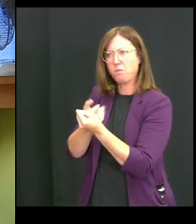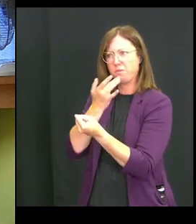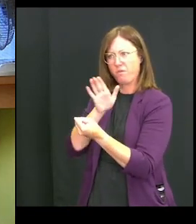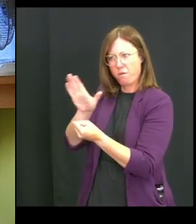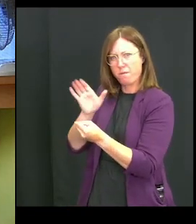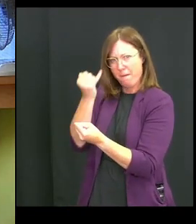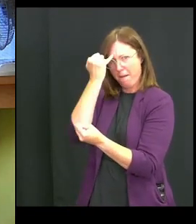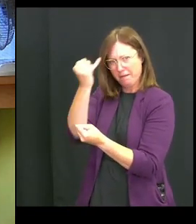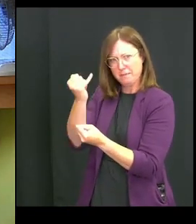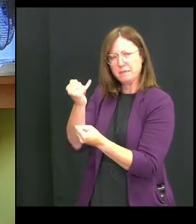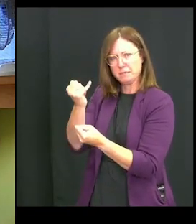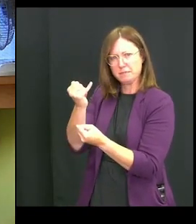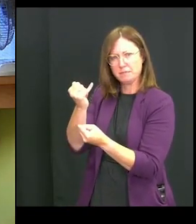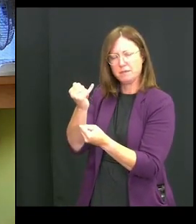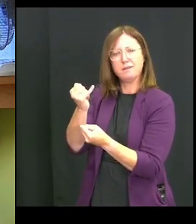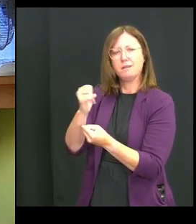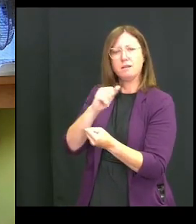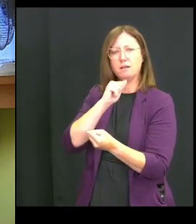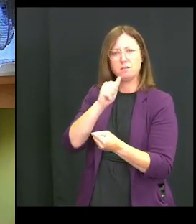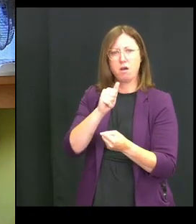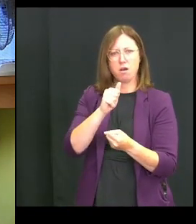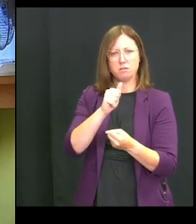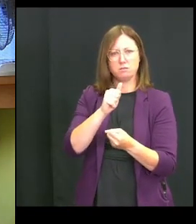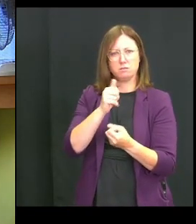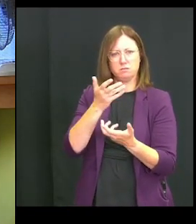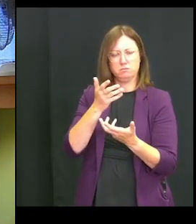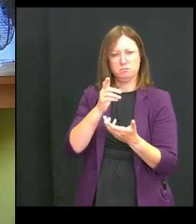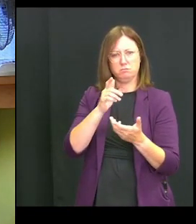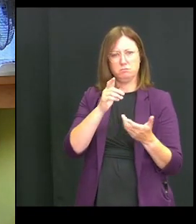rather than changing those views themselves to become more extreme.